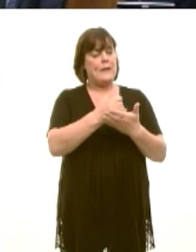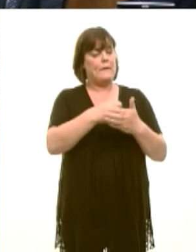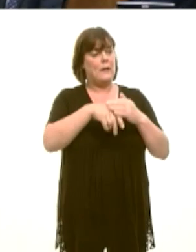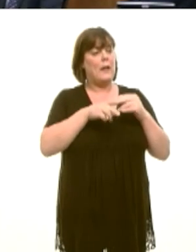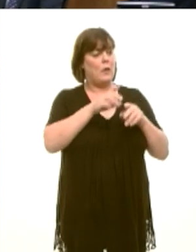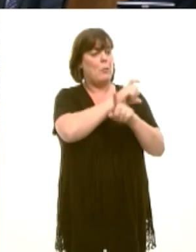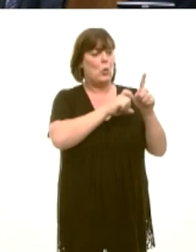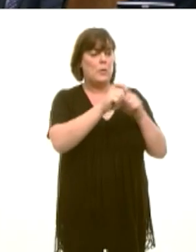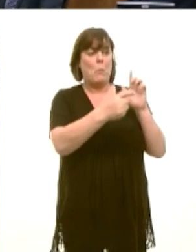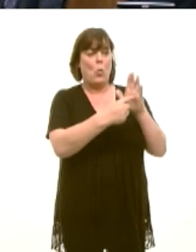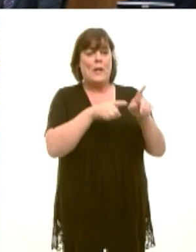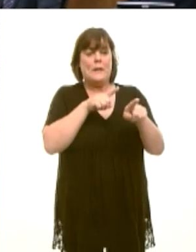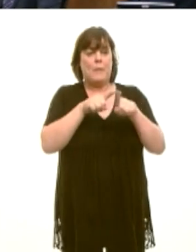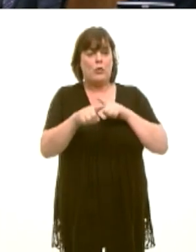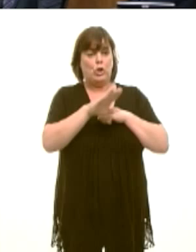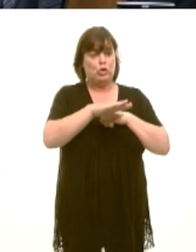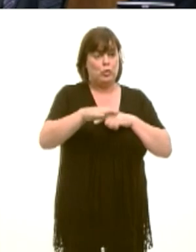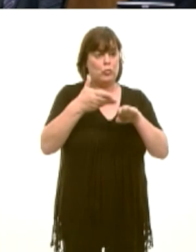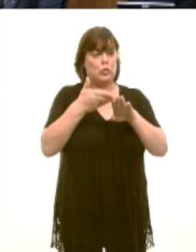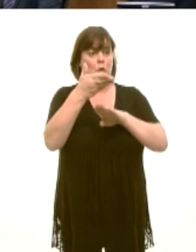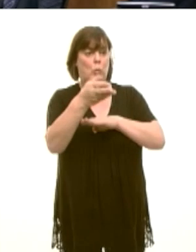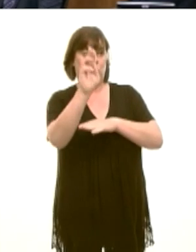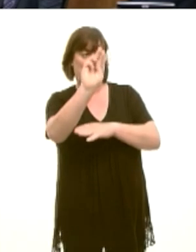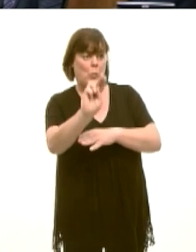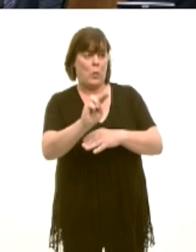of children travelling safely to school? The proposals by Trallwn and Talycopa schools